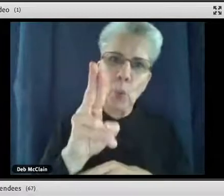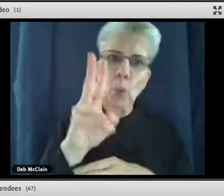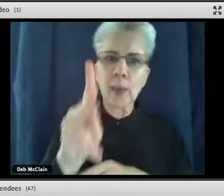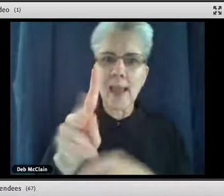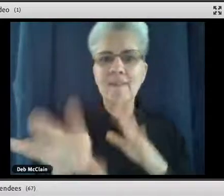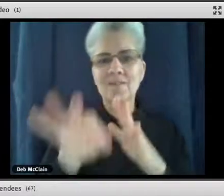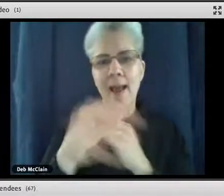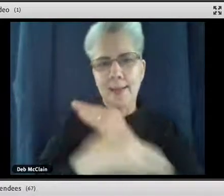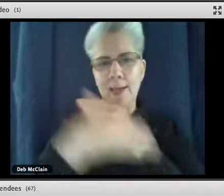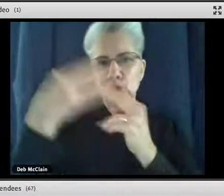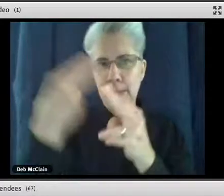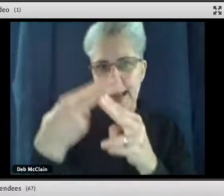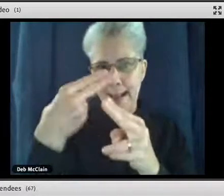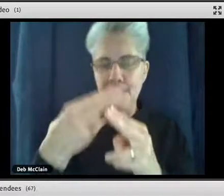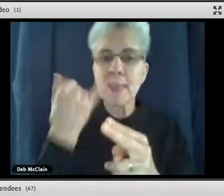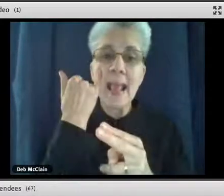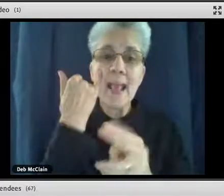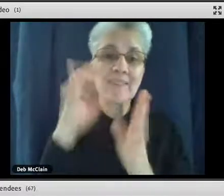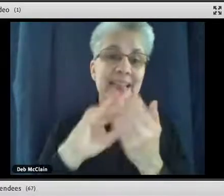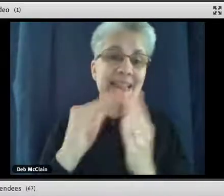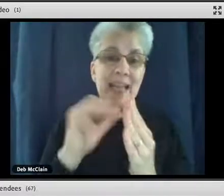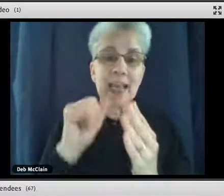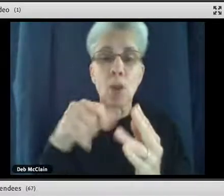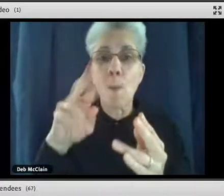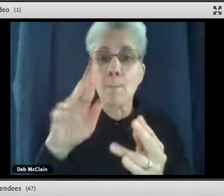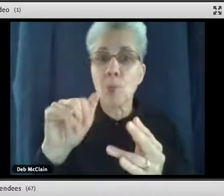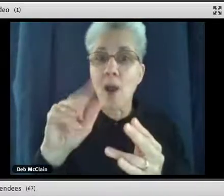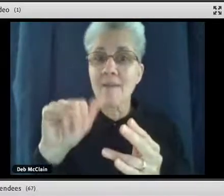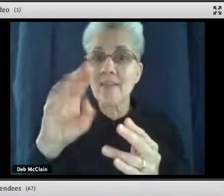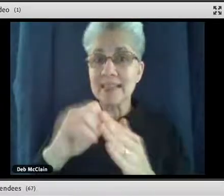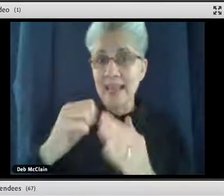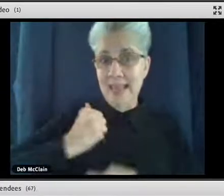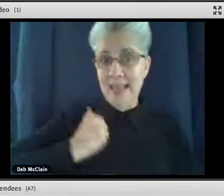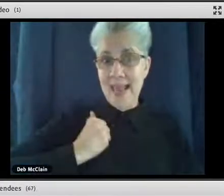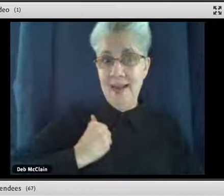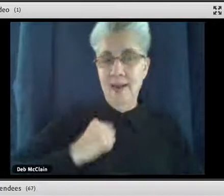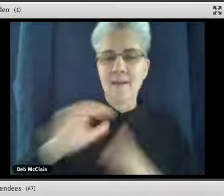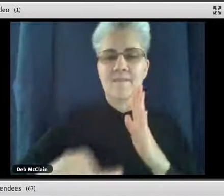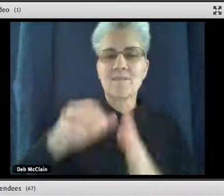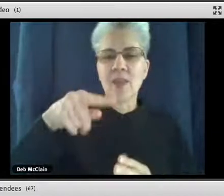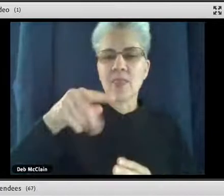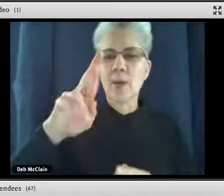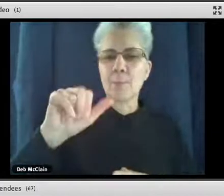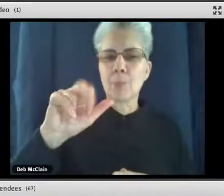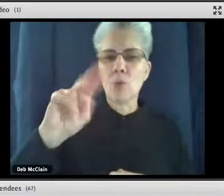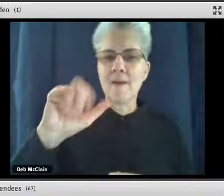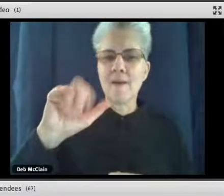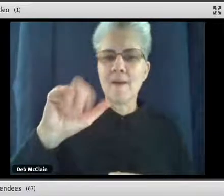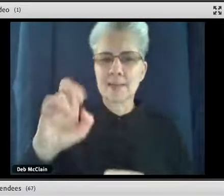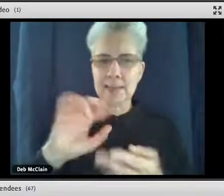If it's a country in the U.K., find the country name. And if it's a city or province in Canada,